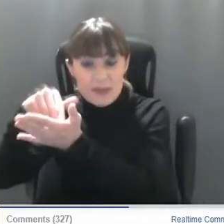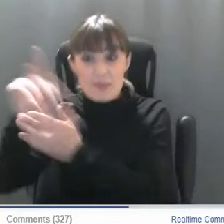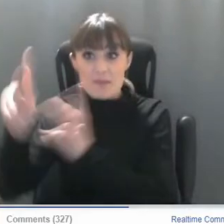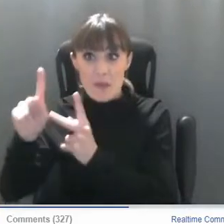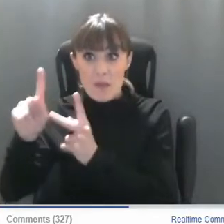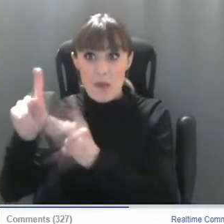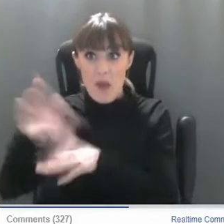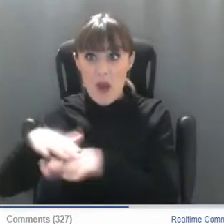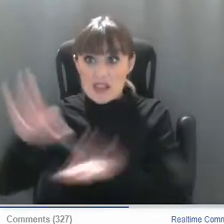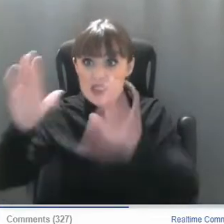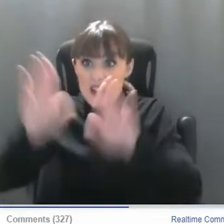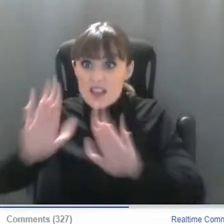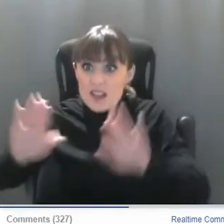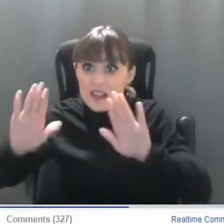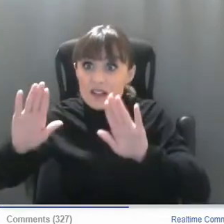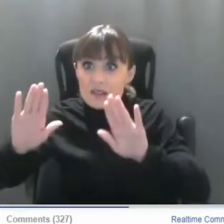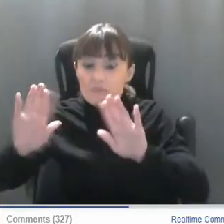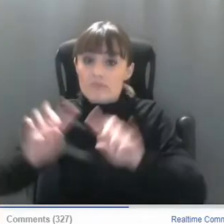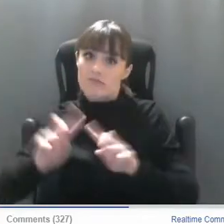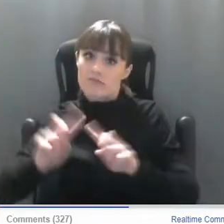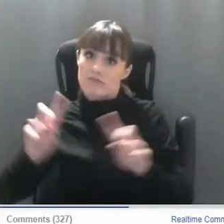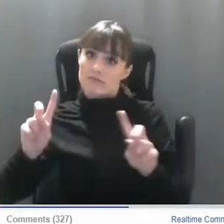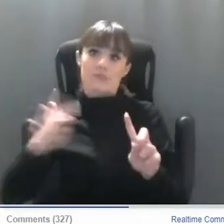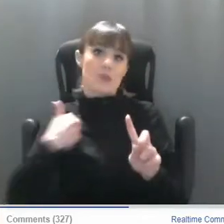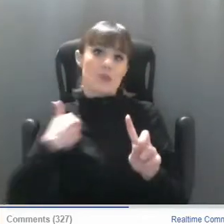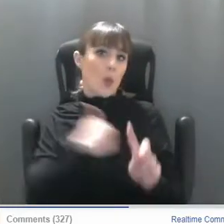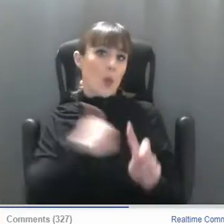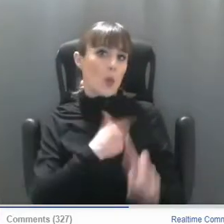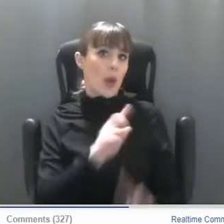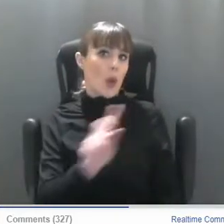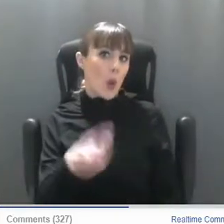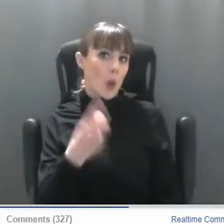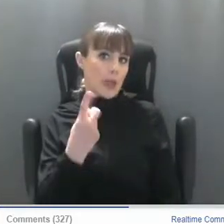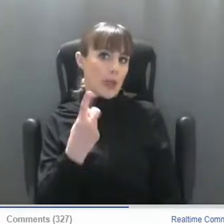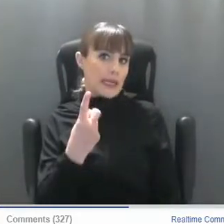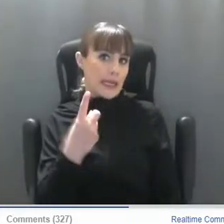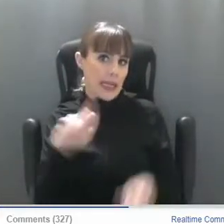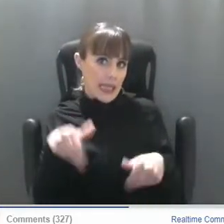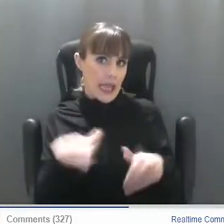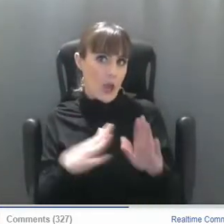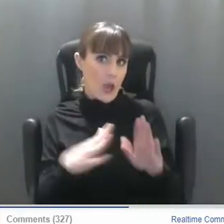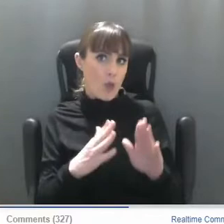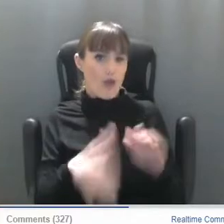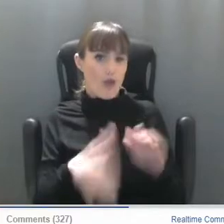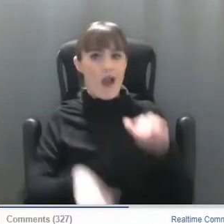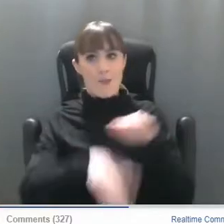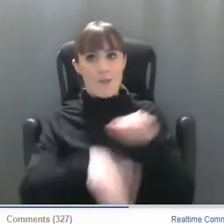But you know, we're only letting 3,000 people in a day, and we may need to adjust that